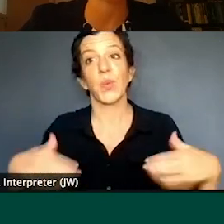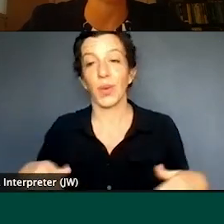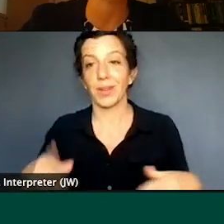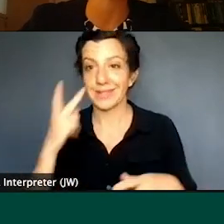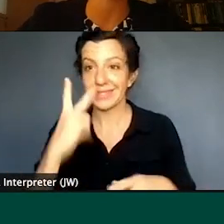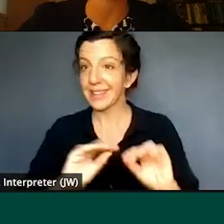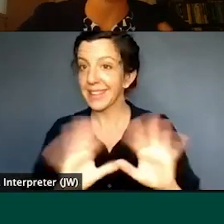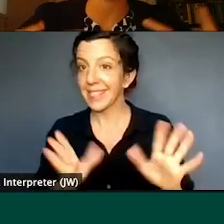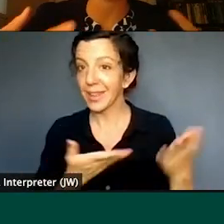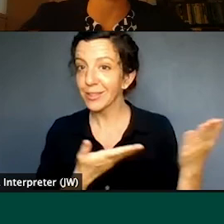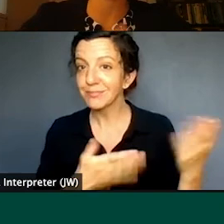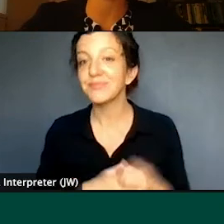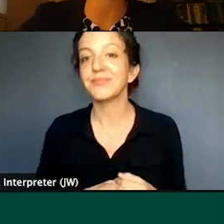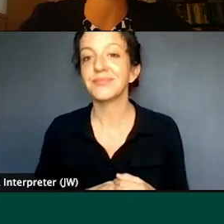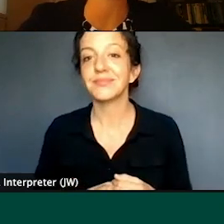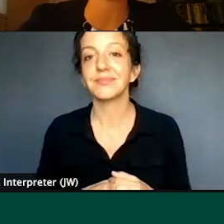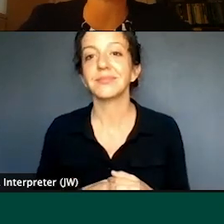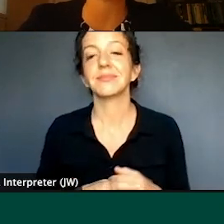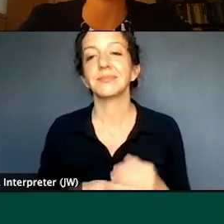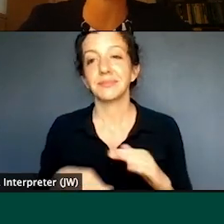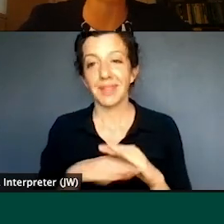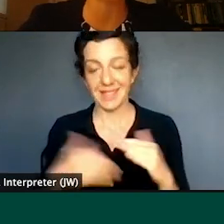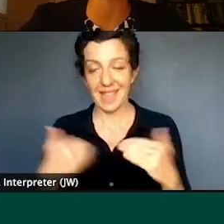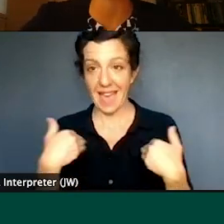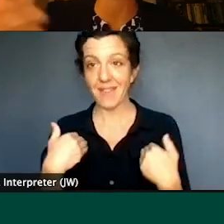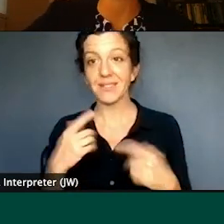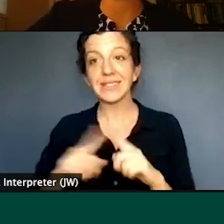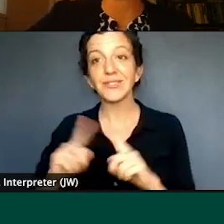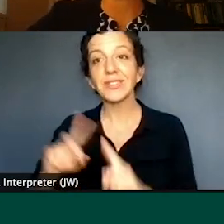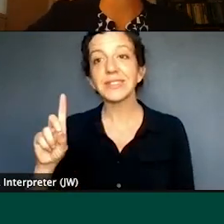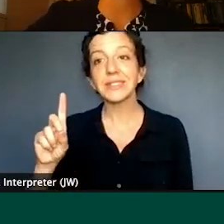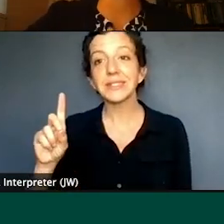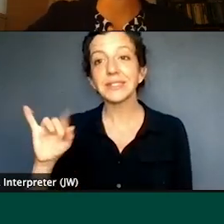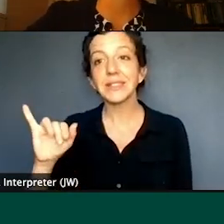requirements or request additional information from the clinics, or it could just ask the clinics